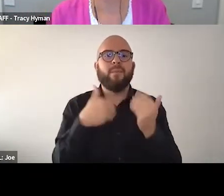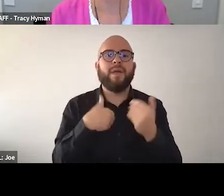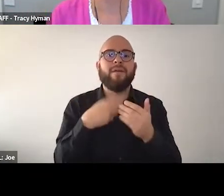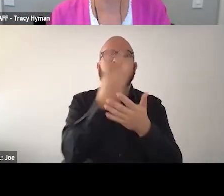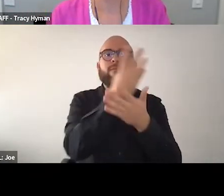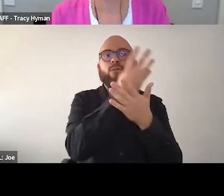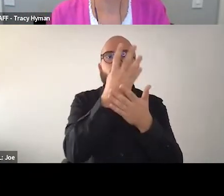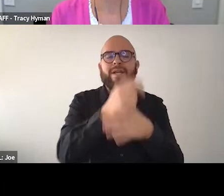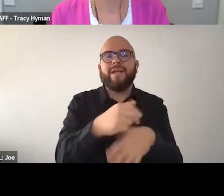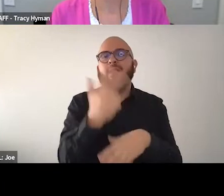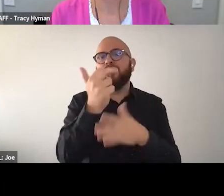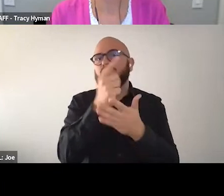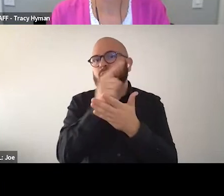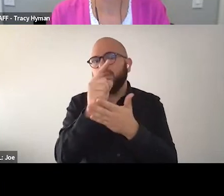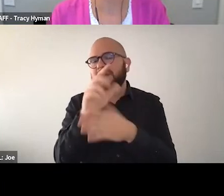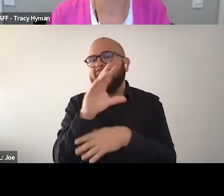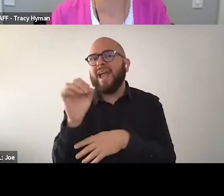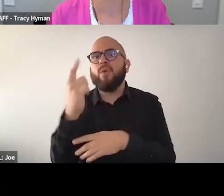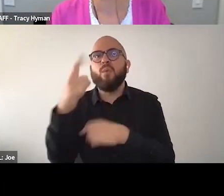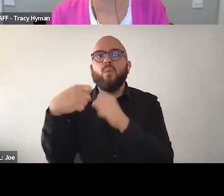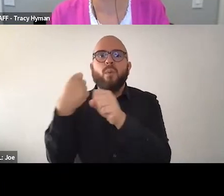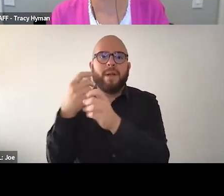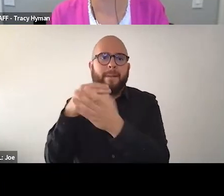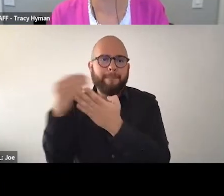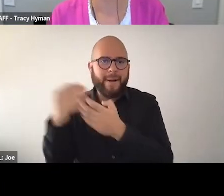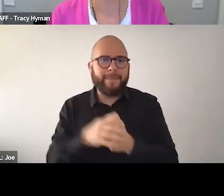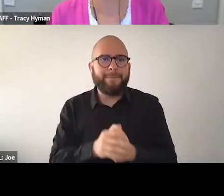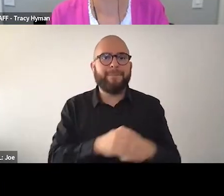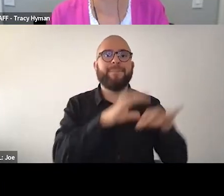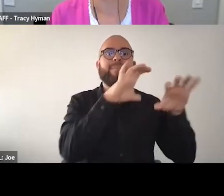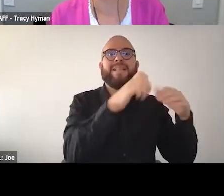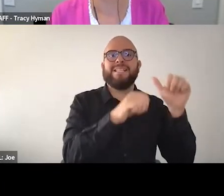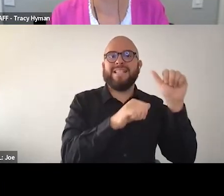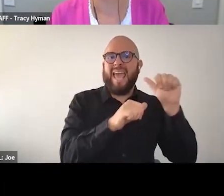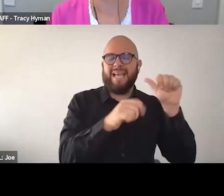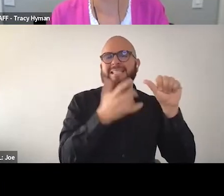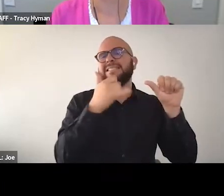Class A is still per use during a 13 week period.